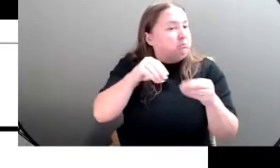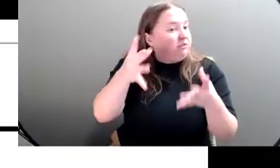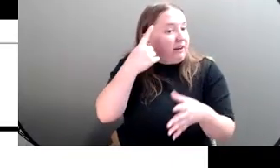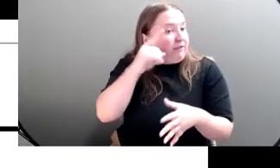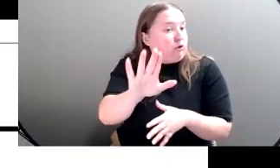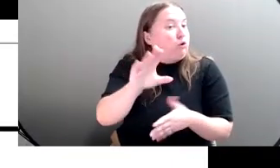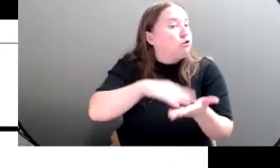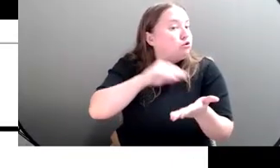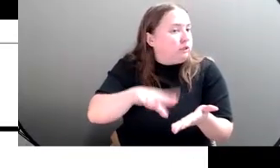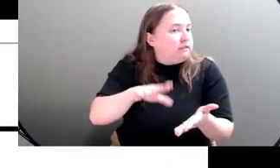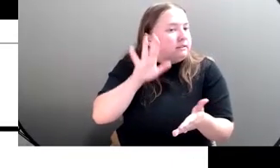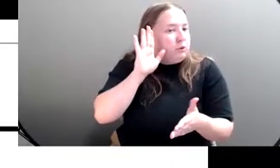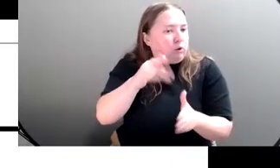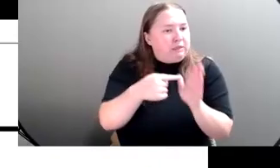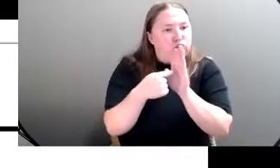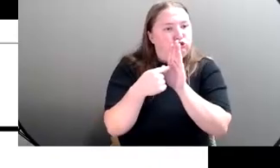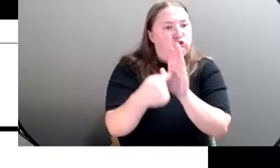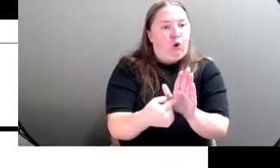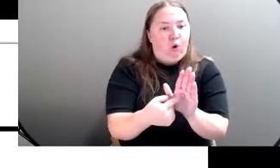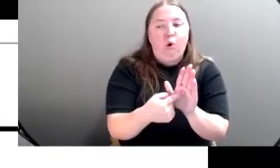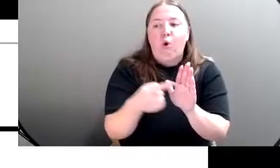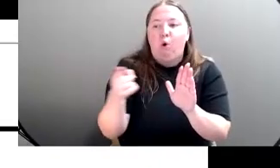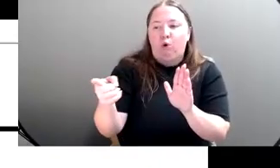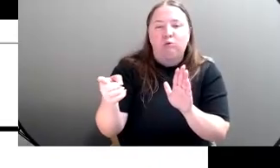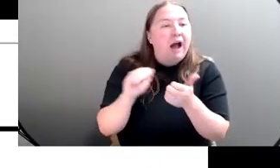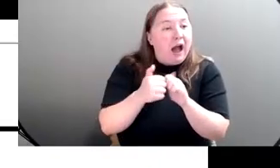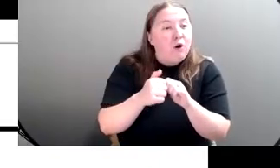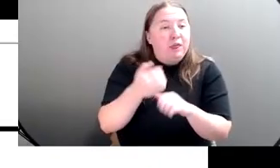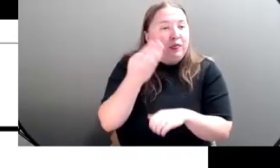that will be indicated by these blue dots next to the assignment.